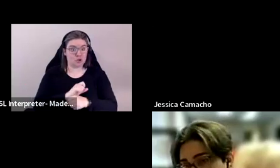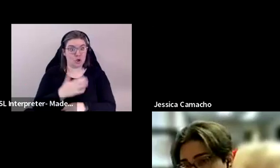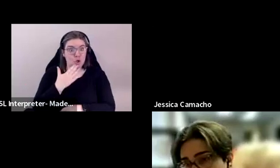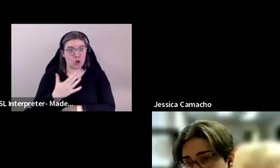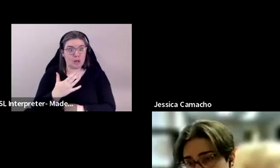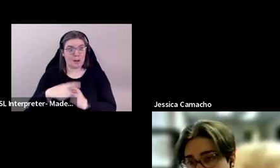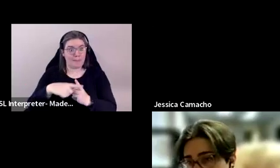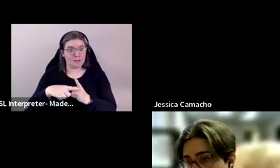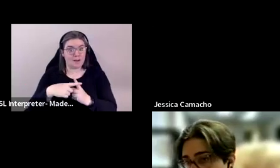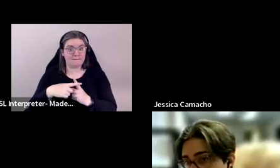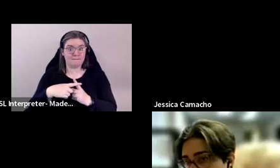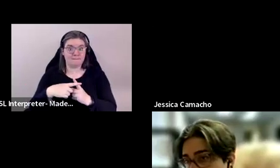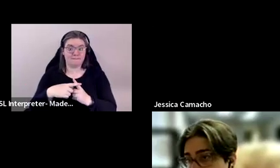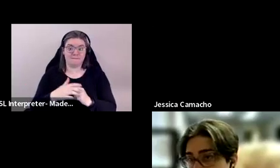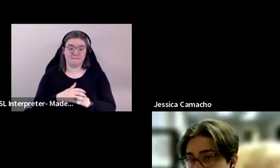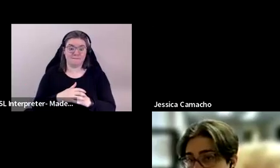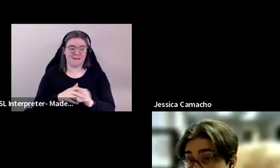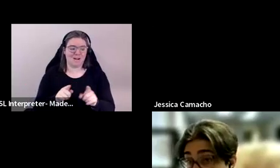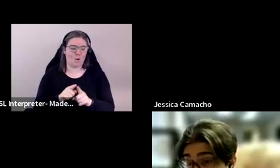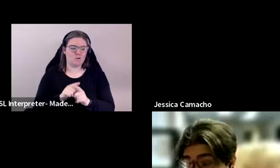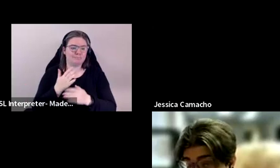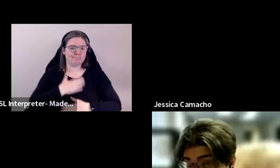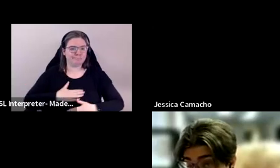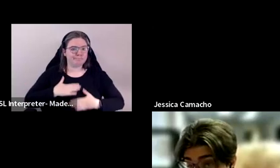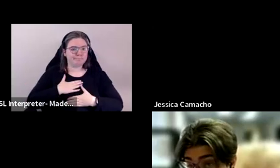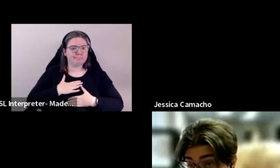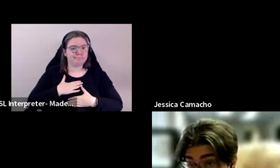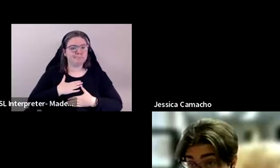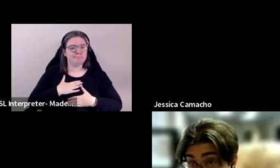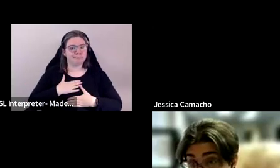Don Dew: you know you have a fun time doing it right? Don Dew: It it builds.